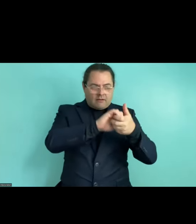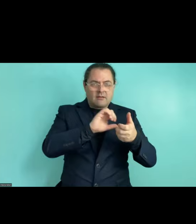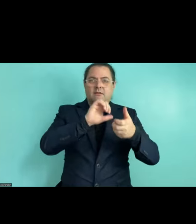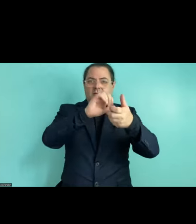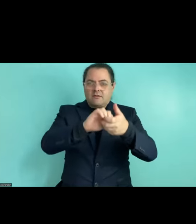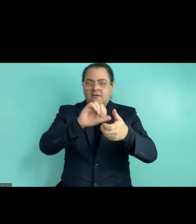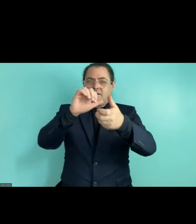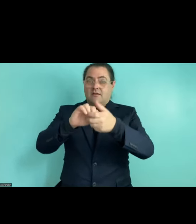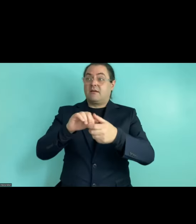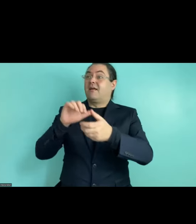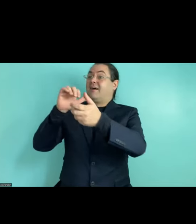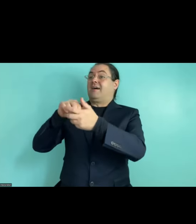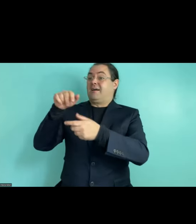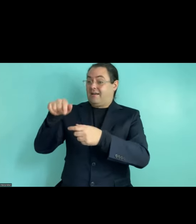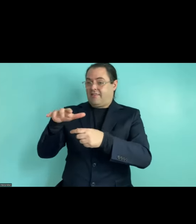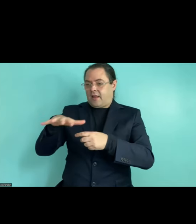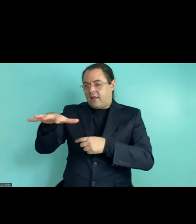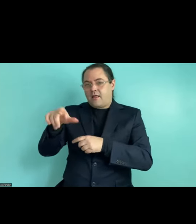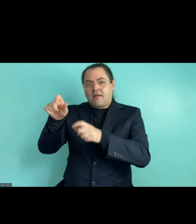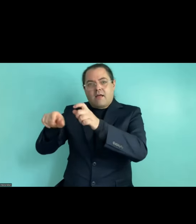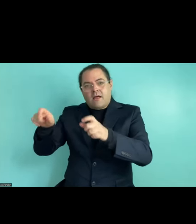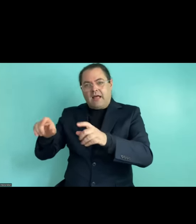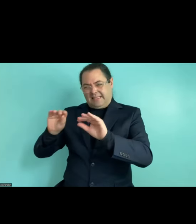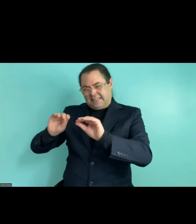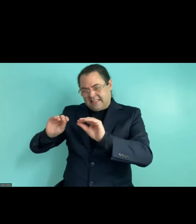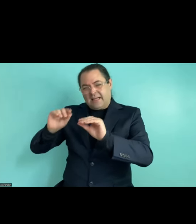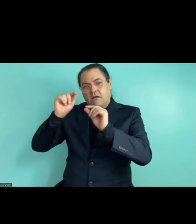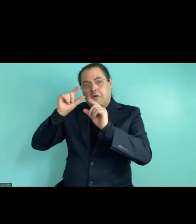it challenge. 15:50:11 And, and give youth with disabilities